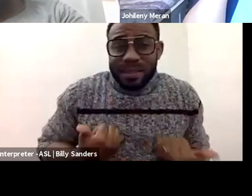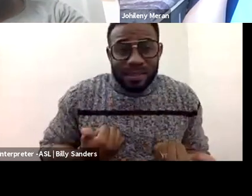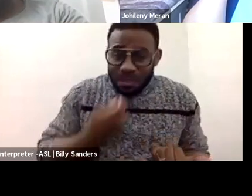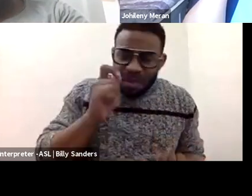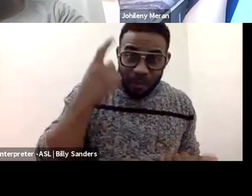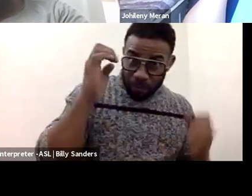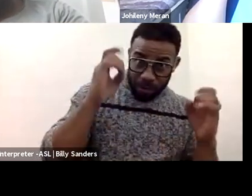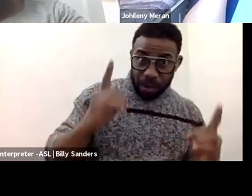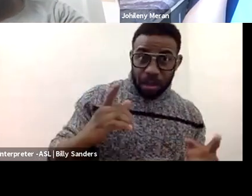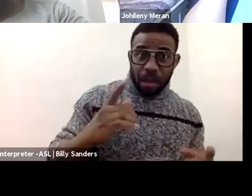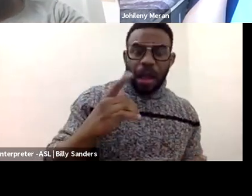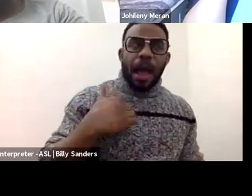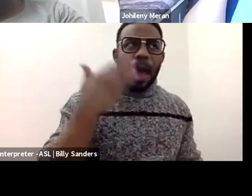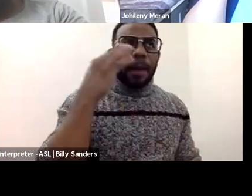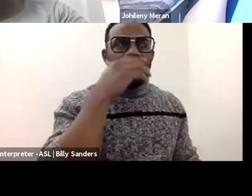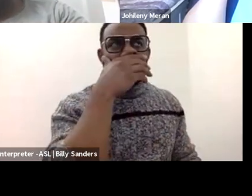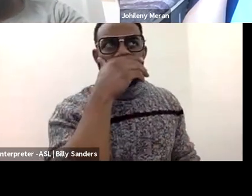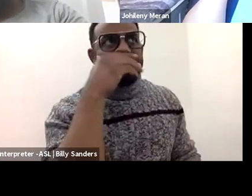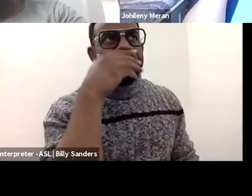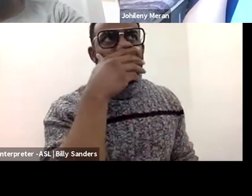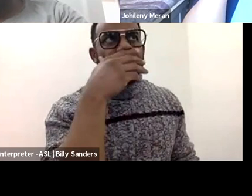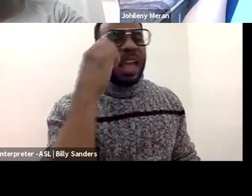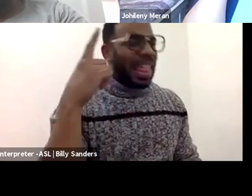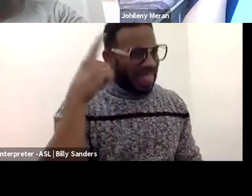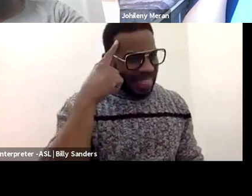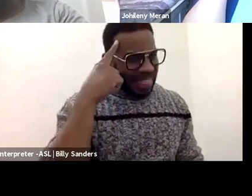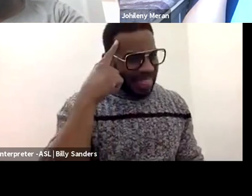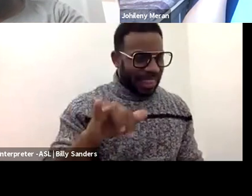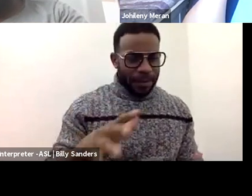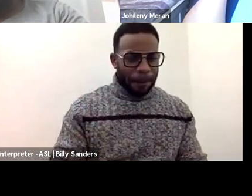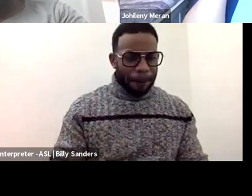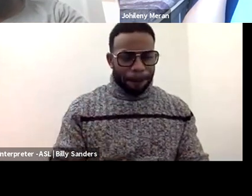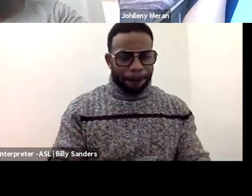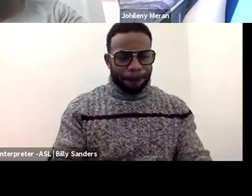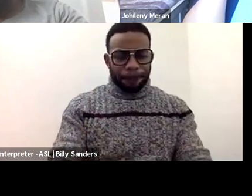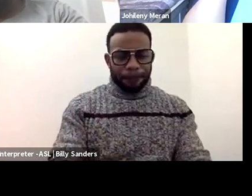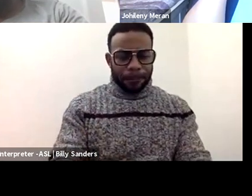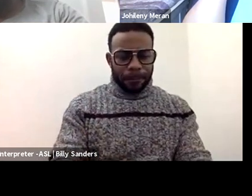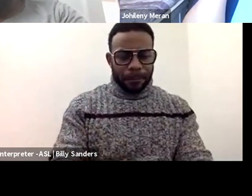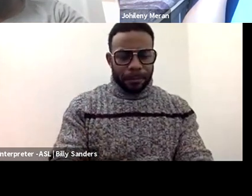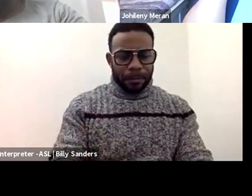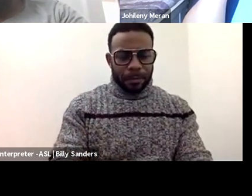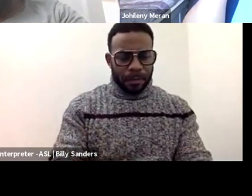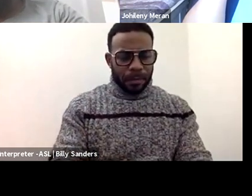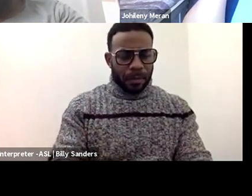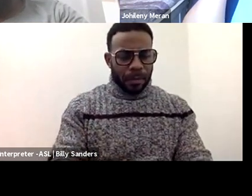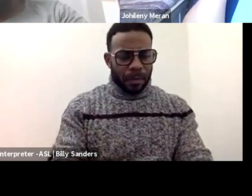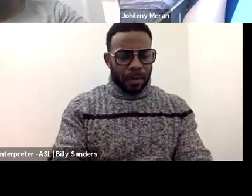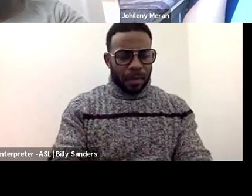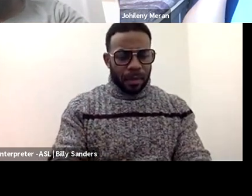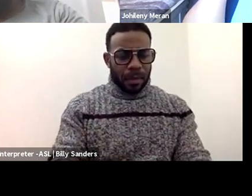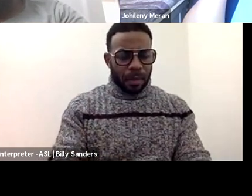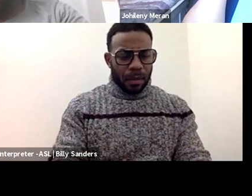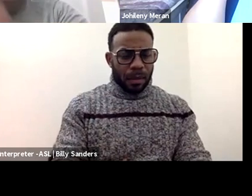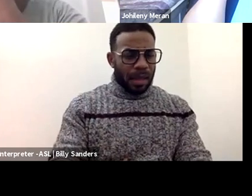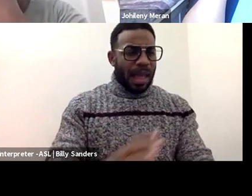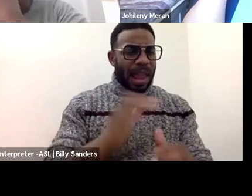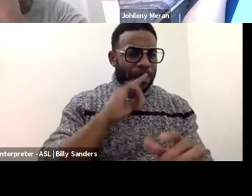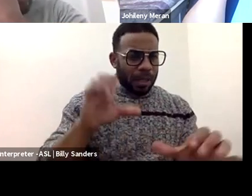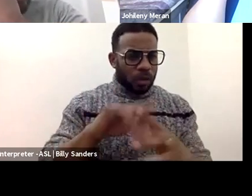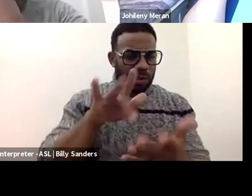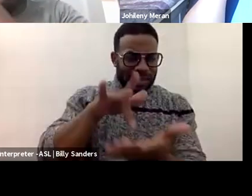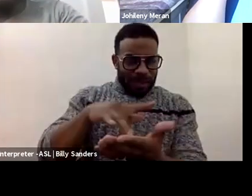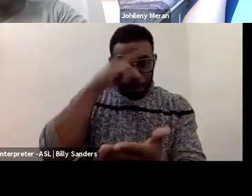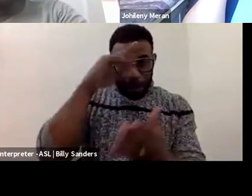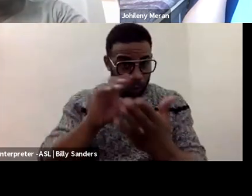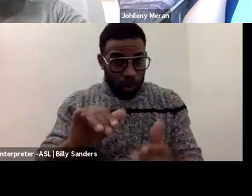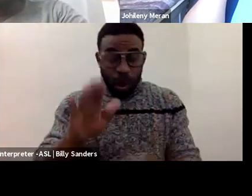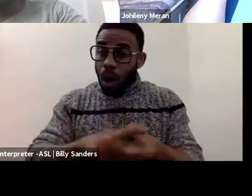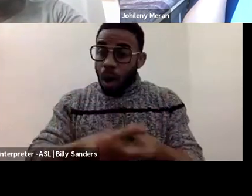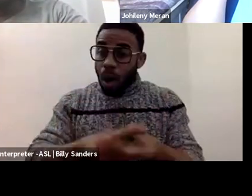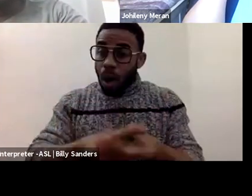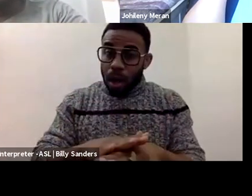For educators, I really think that a lot can be done to center Black students, center disabled